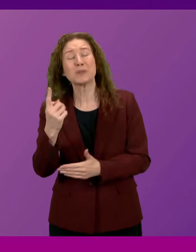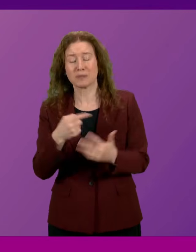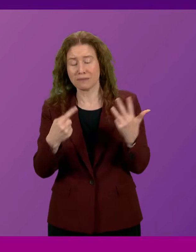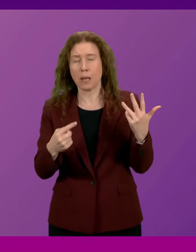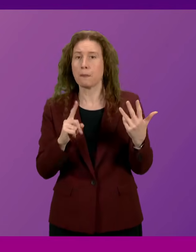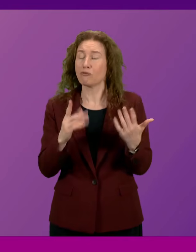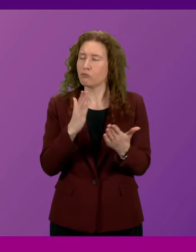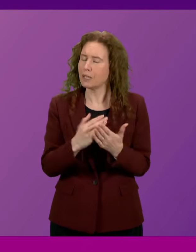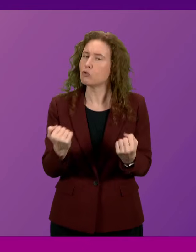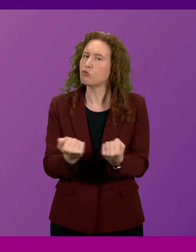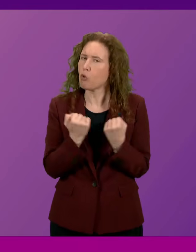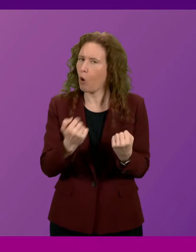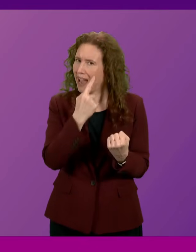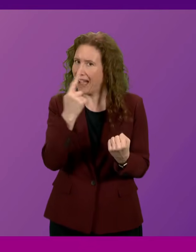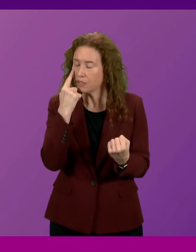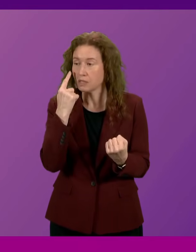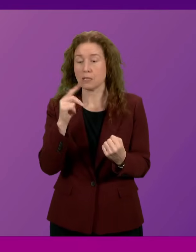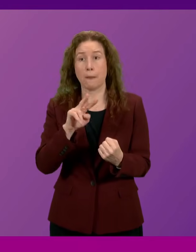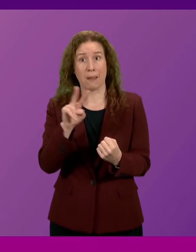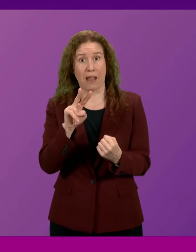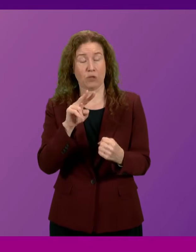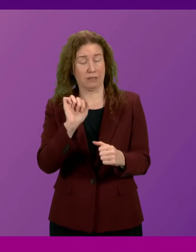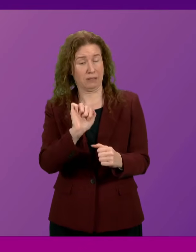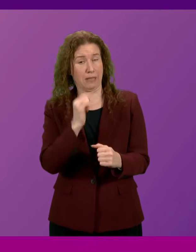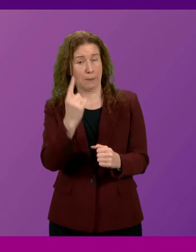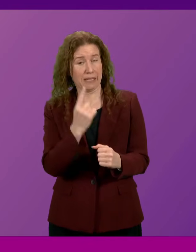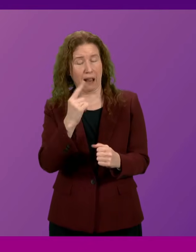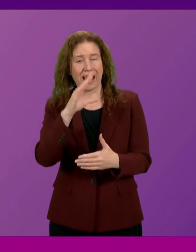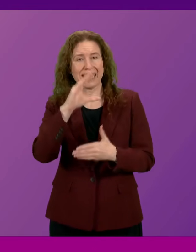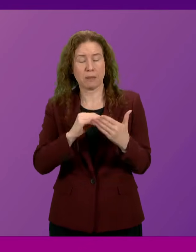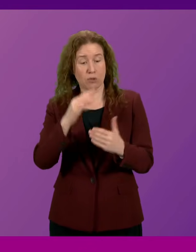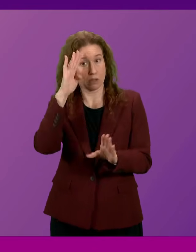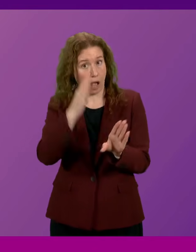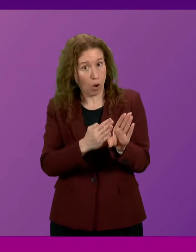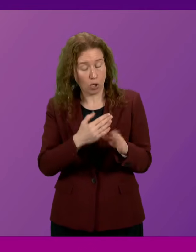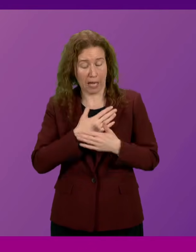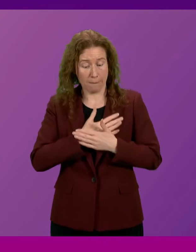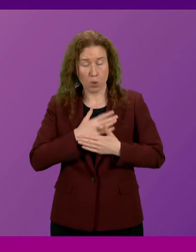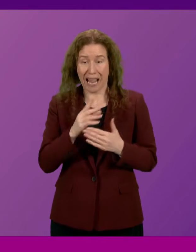is strong evidence that where parents experience the psychological, emotional and material impact